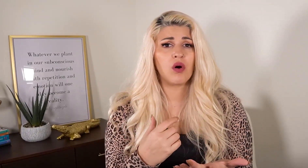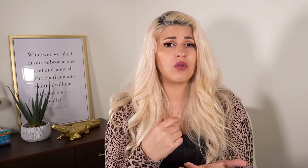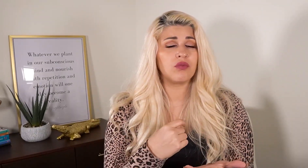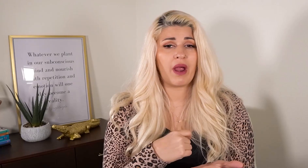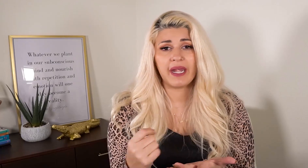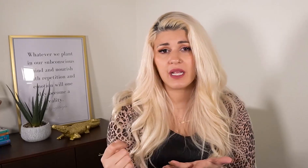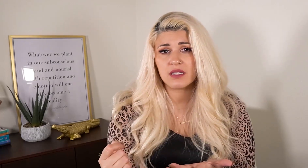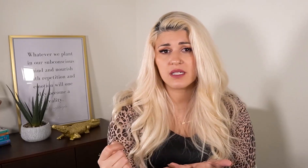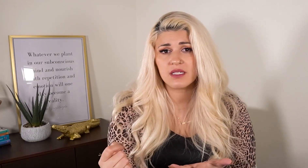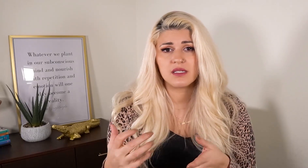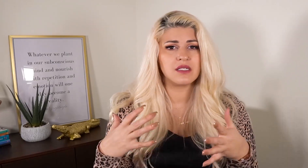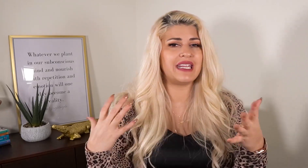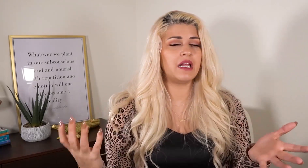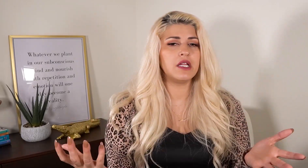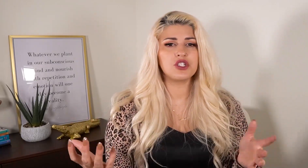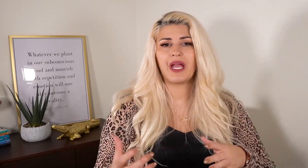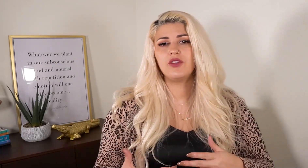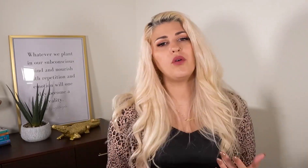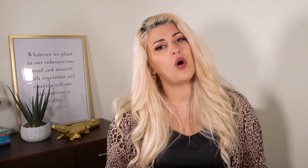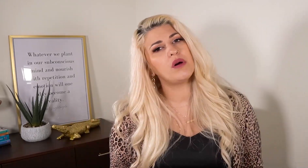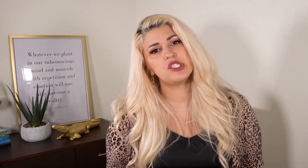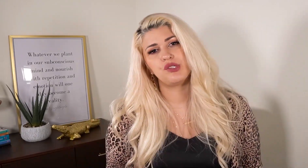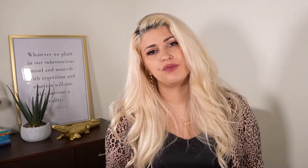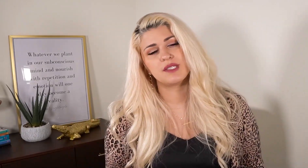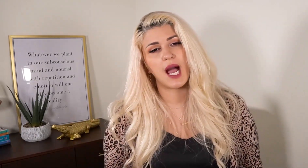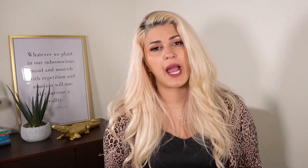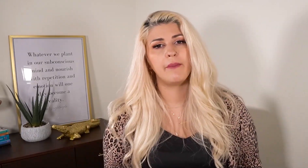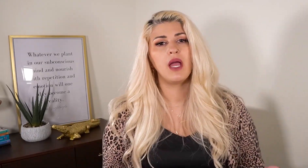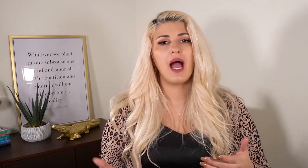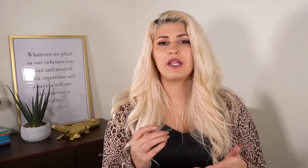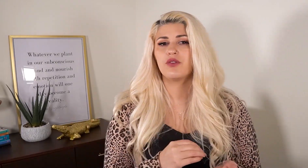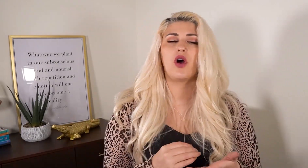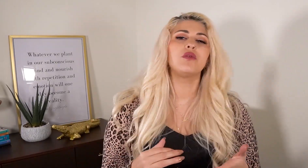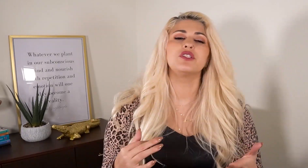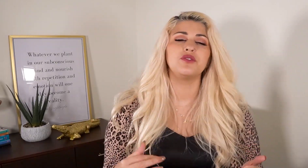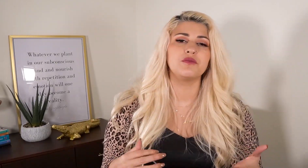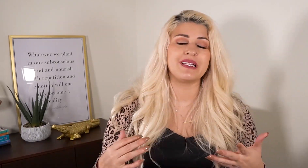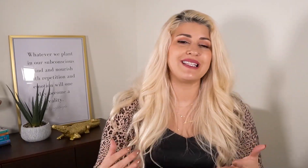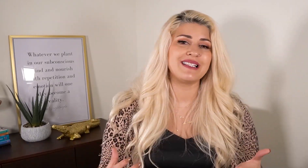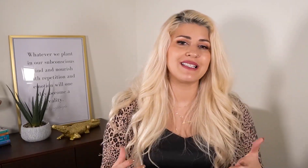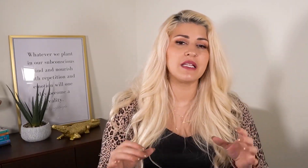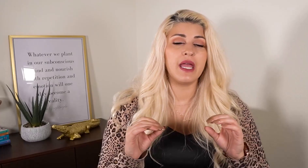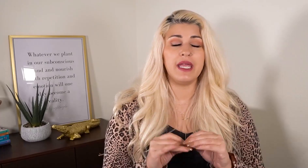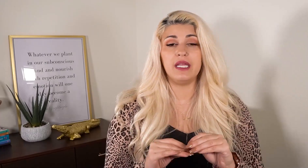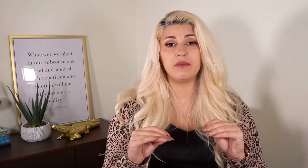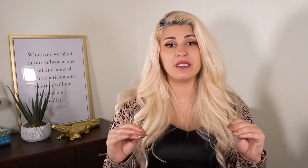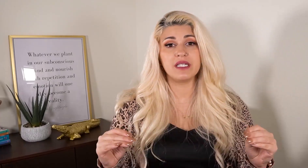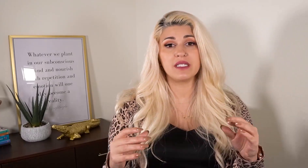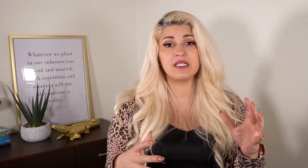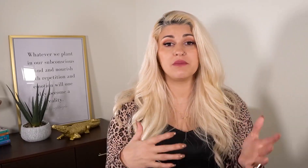or writing sentences in English, I don't always use time. I don't always use my tenses in my sentences,